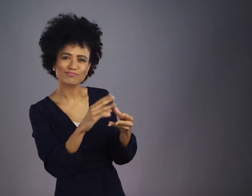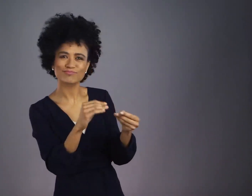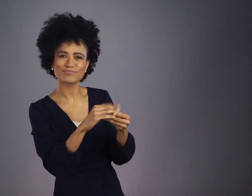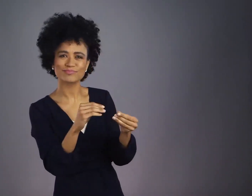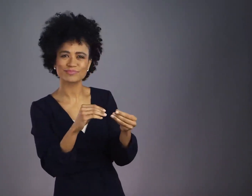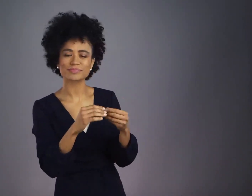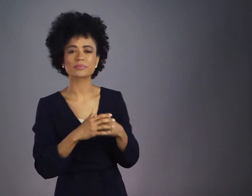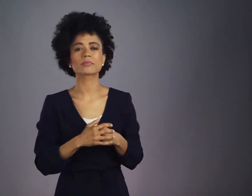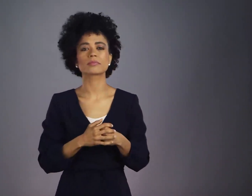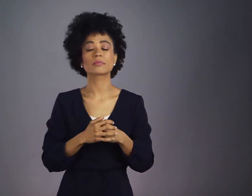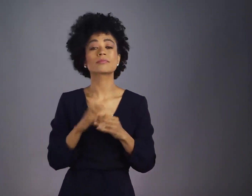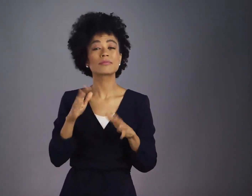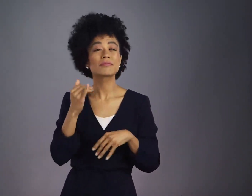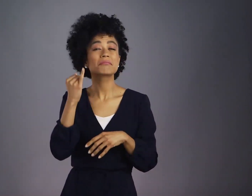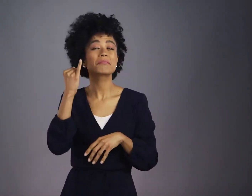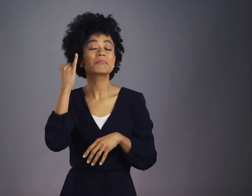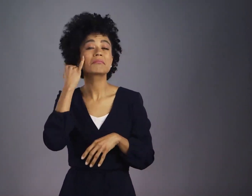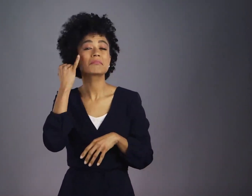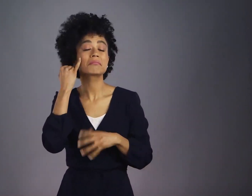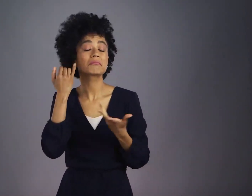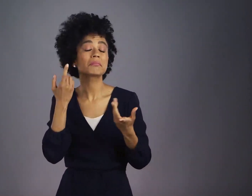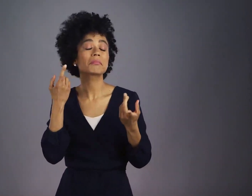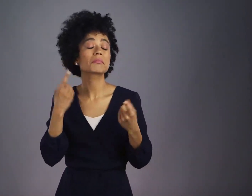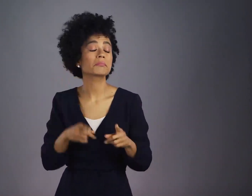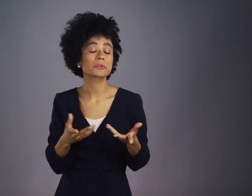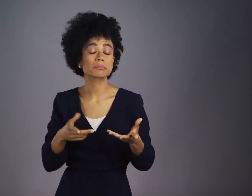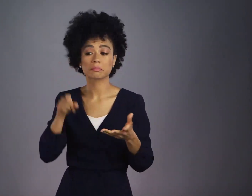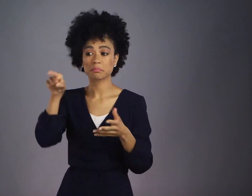our convictions with tact and common sense.